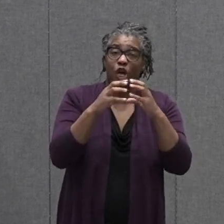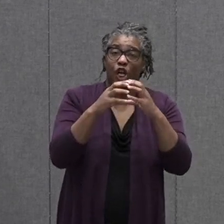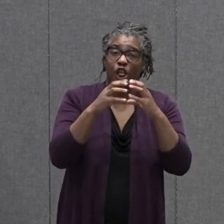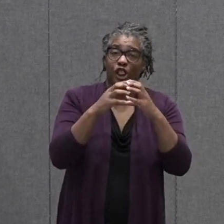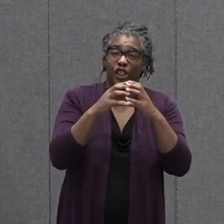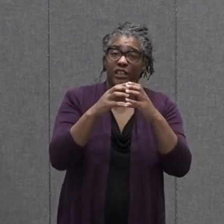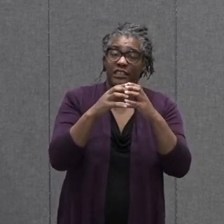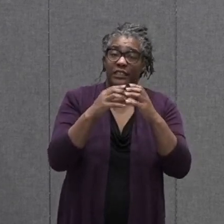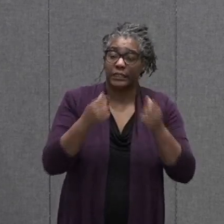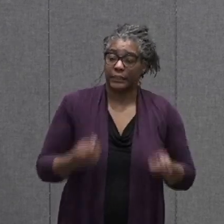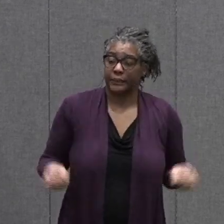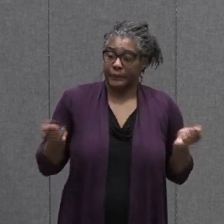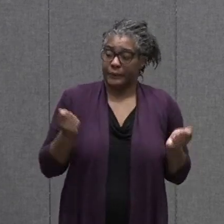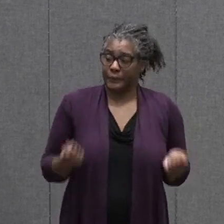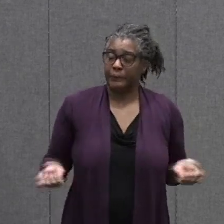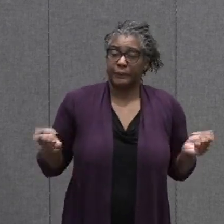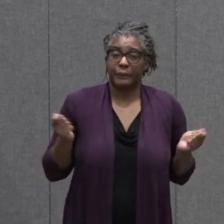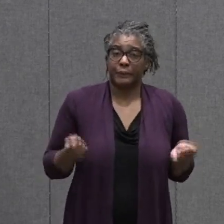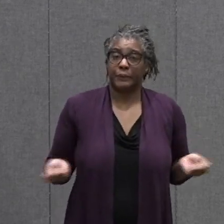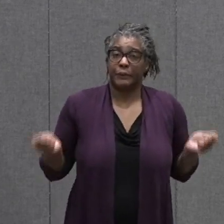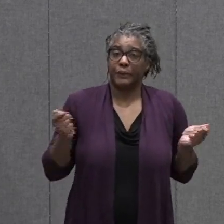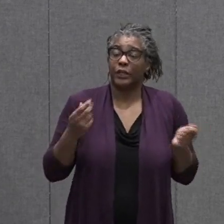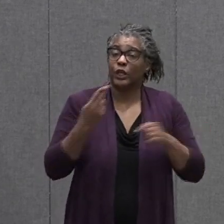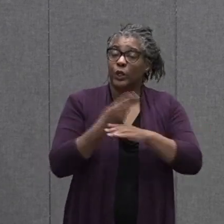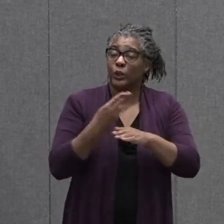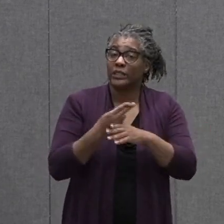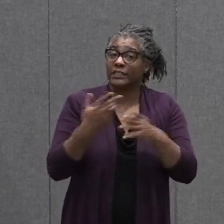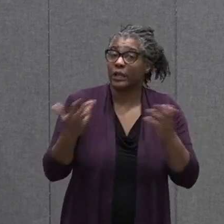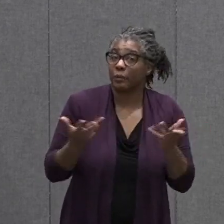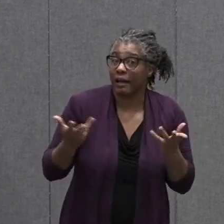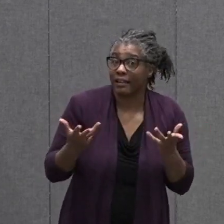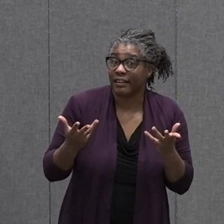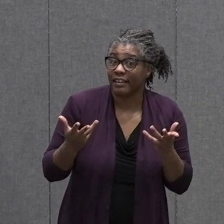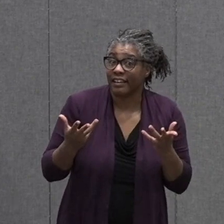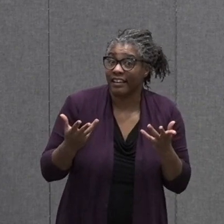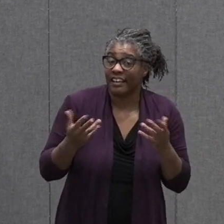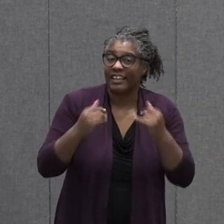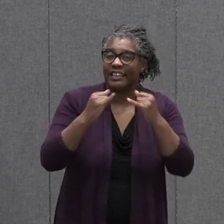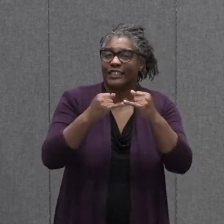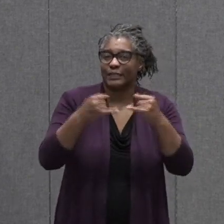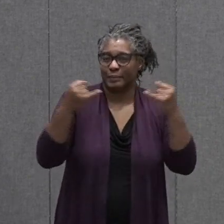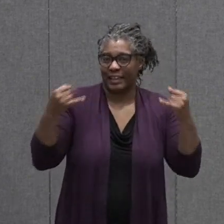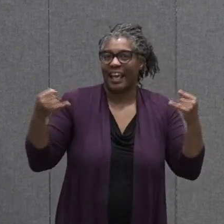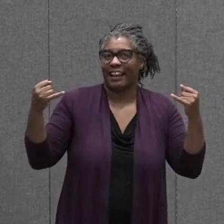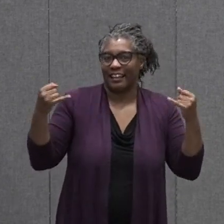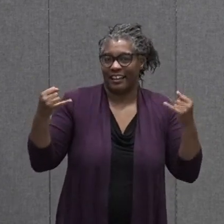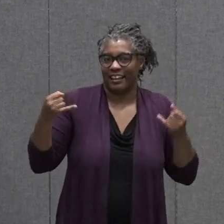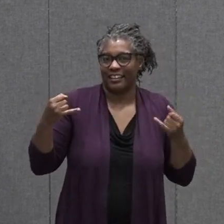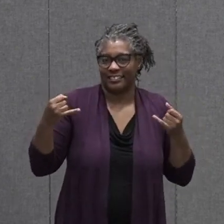Meatballs and spaghetti. Those things go really well together.